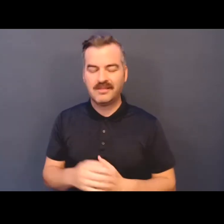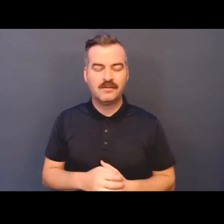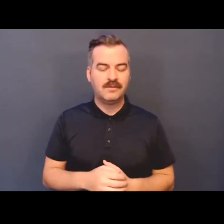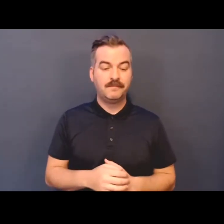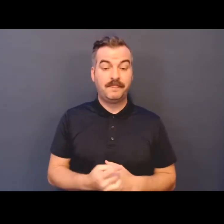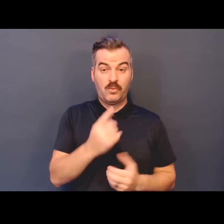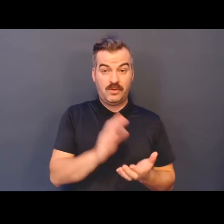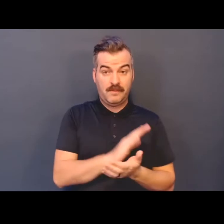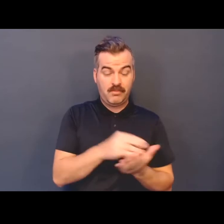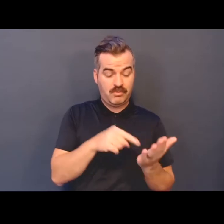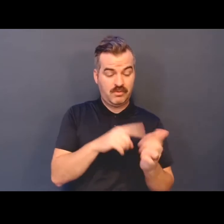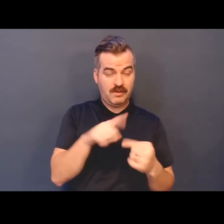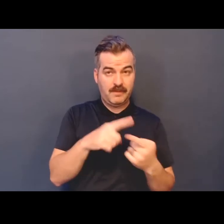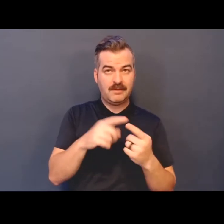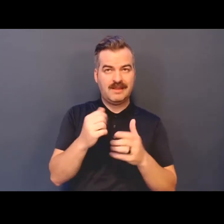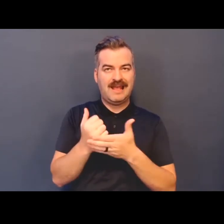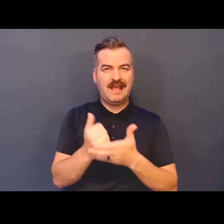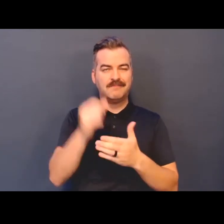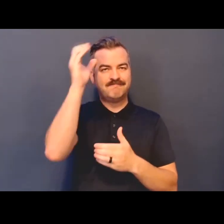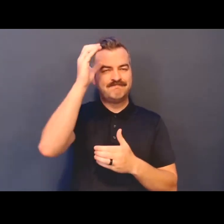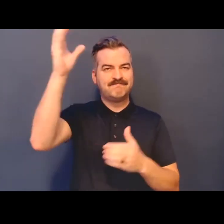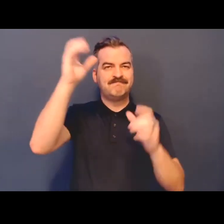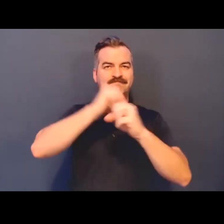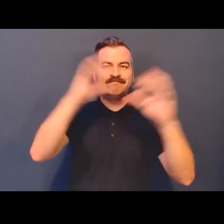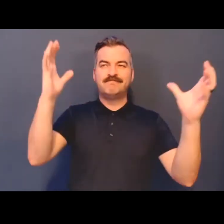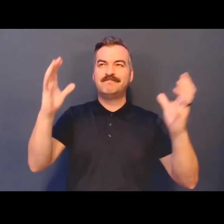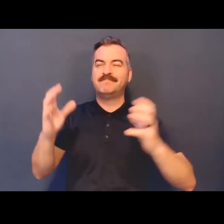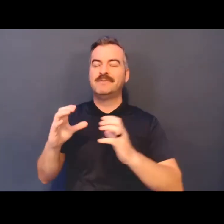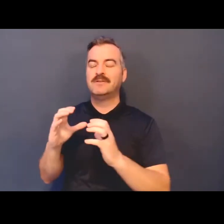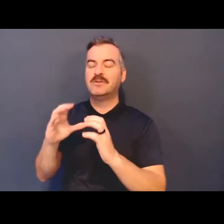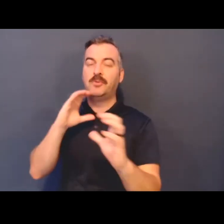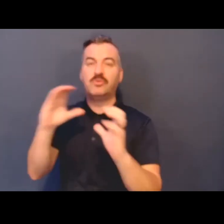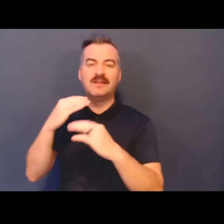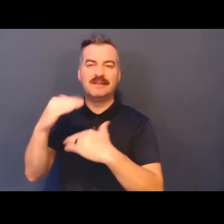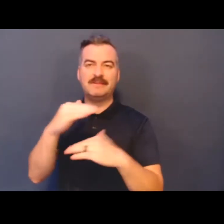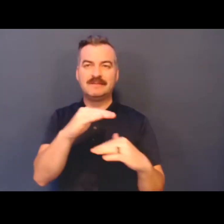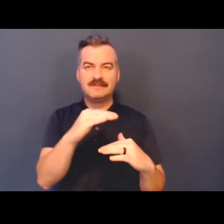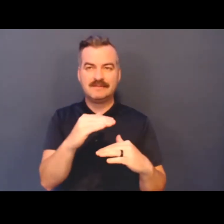on conceptualizing communicative limit limitations as central to characterizing profound intellectual